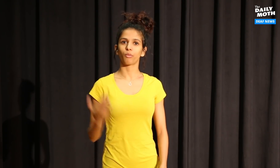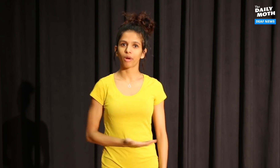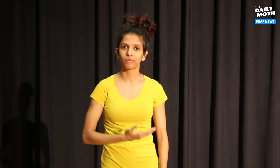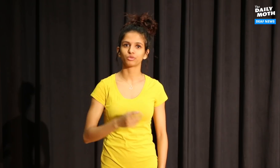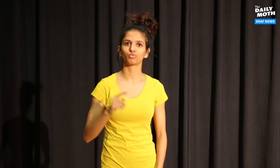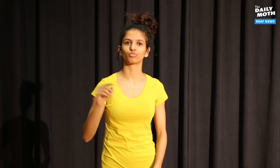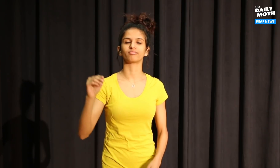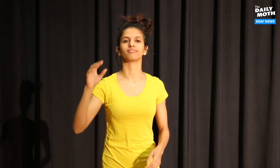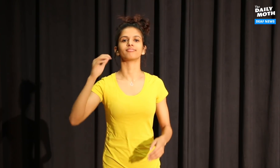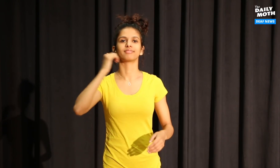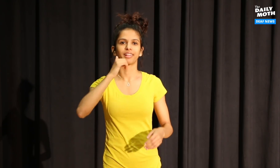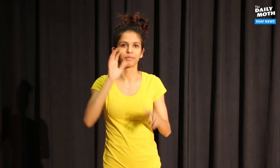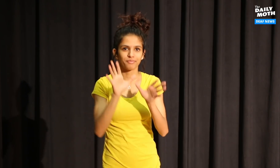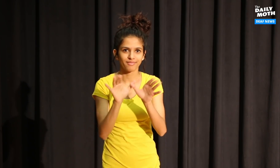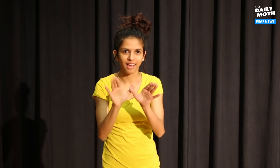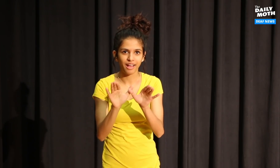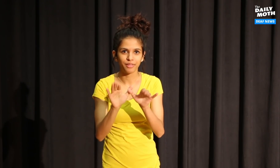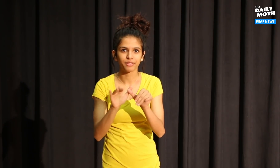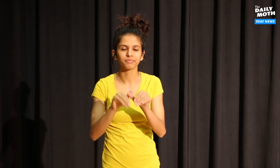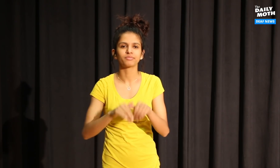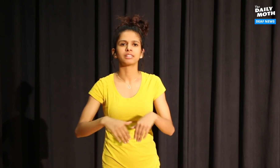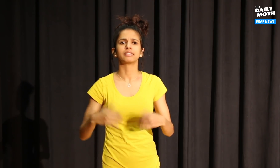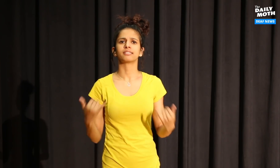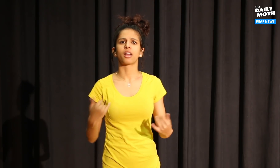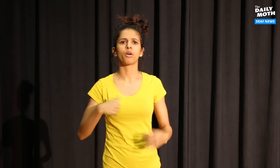Welcome to the Daily Moth.